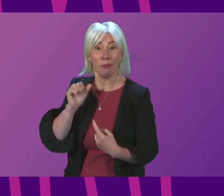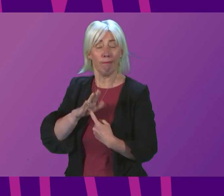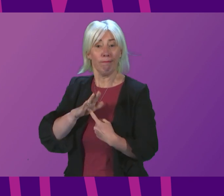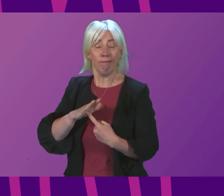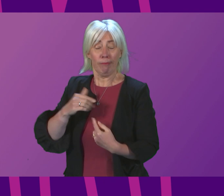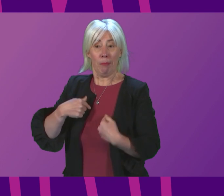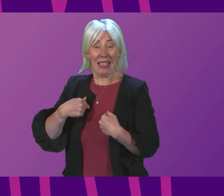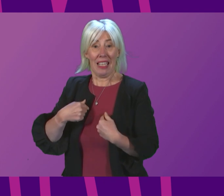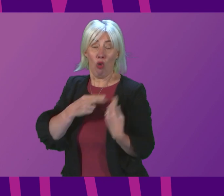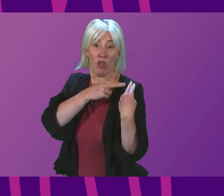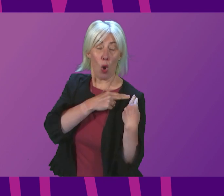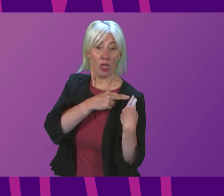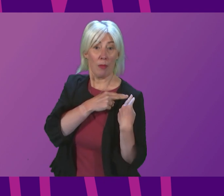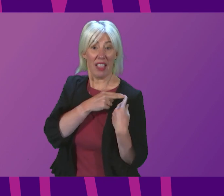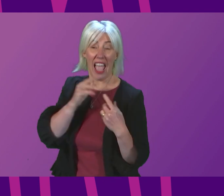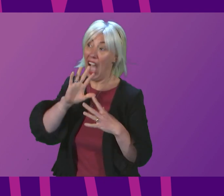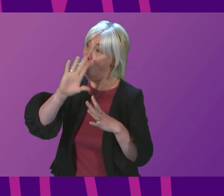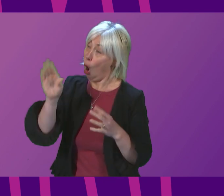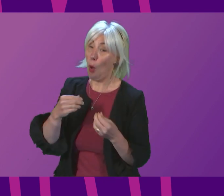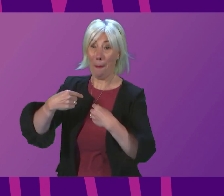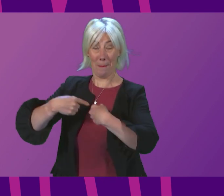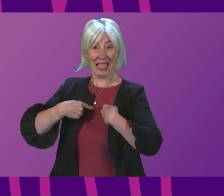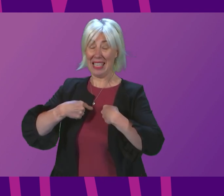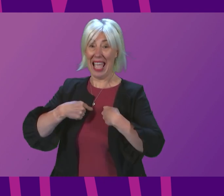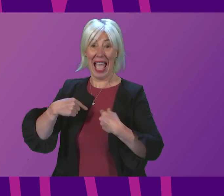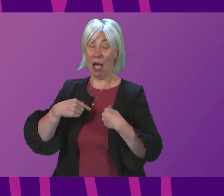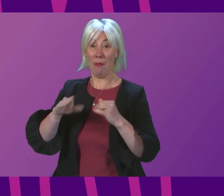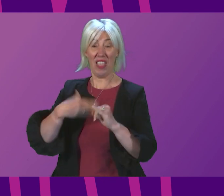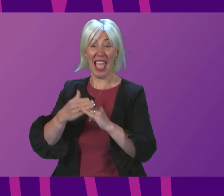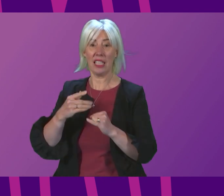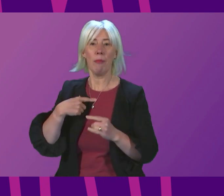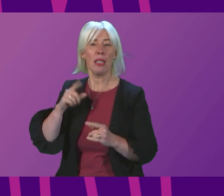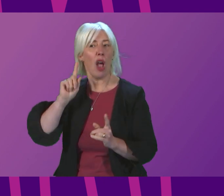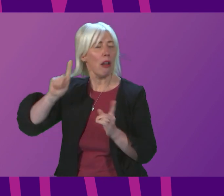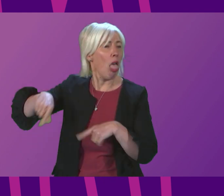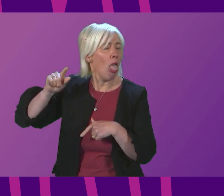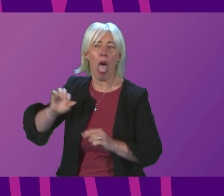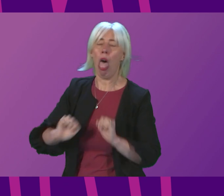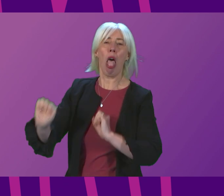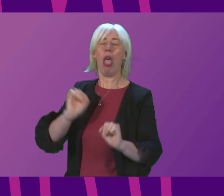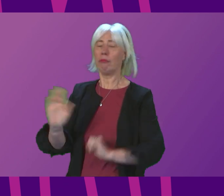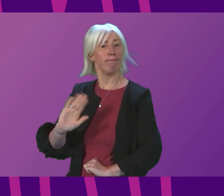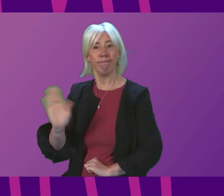that the Government takes. The buck stops with me. I have never tried to shy away from that on any issue.